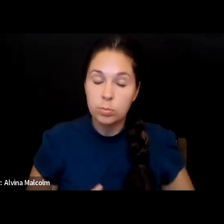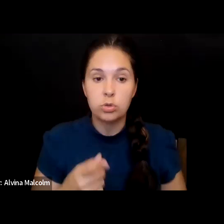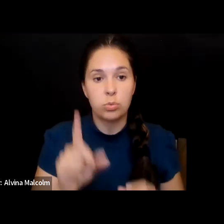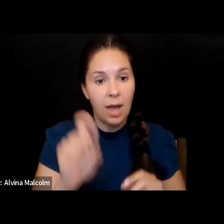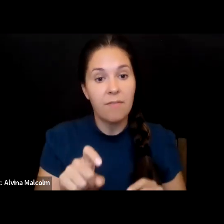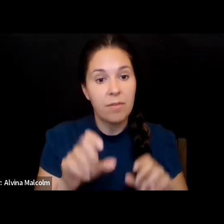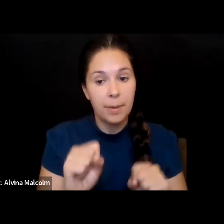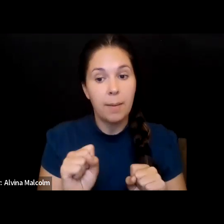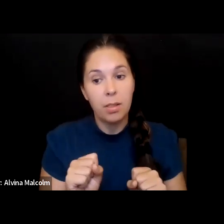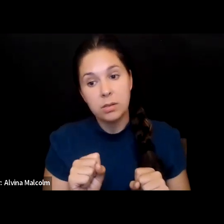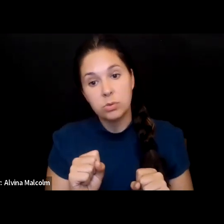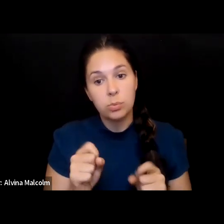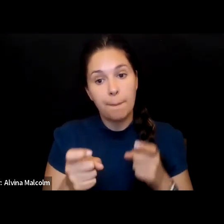in from another state to do our job.